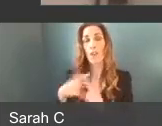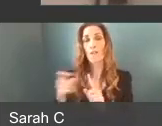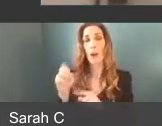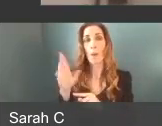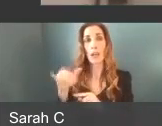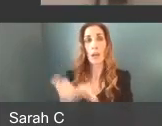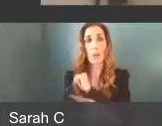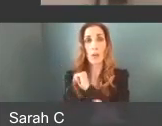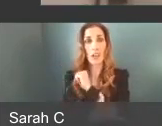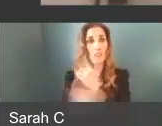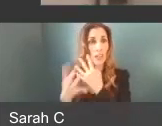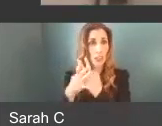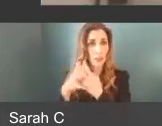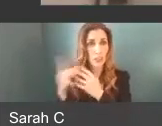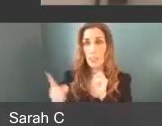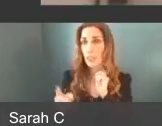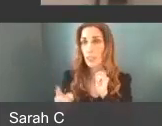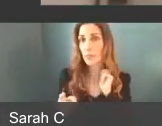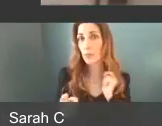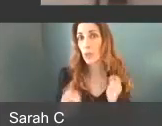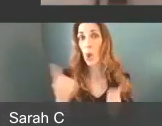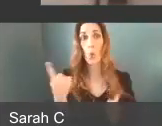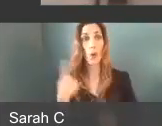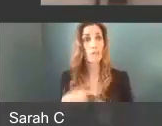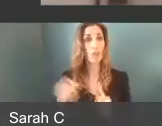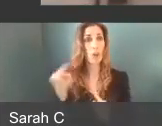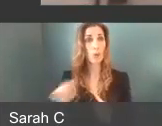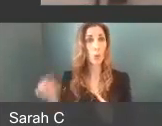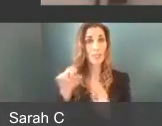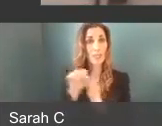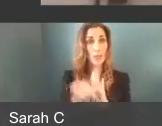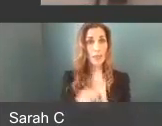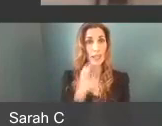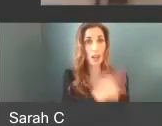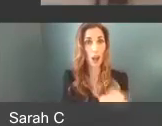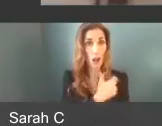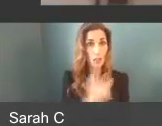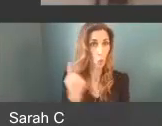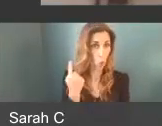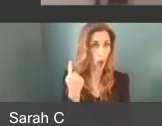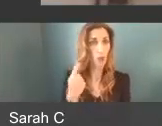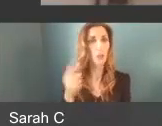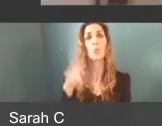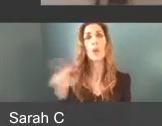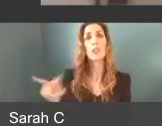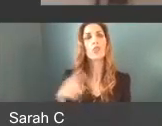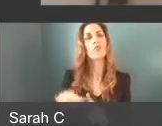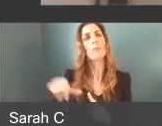Facility, one is from Norristown State Hospital and 22 are from other congregate settings.